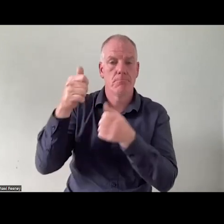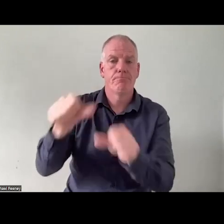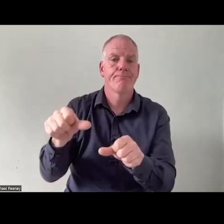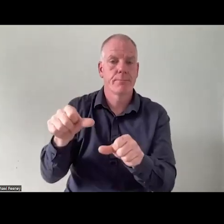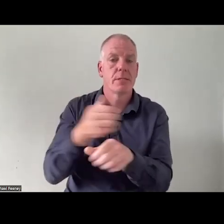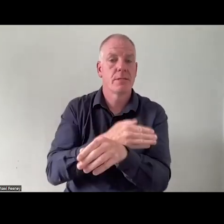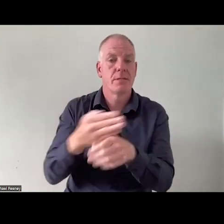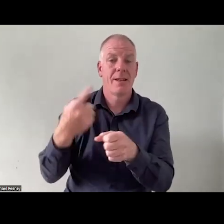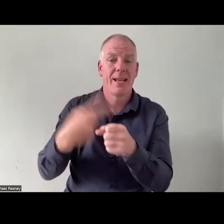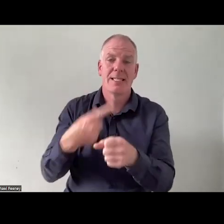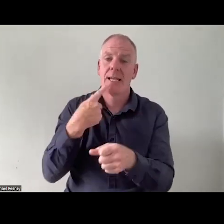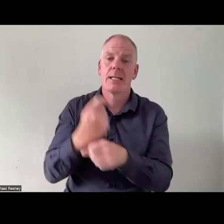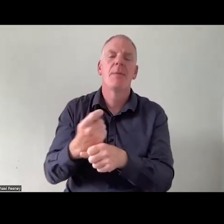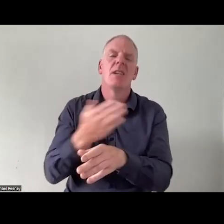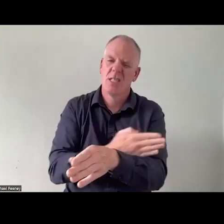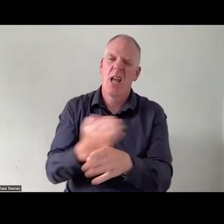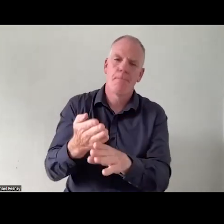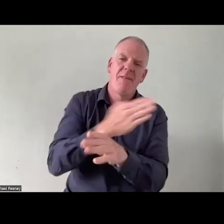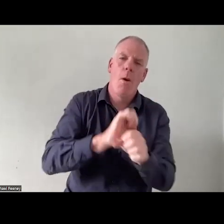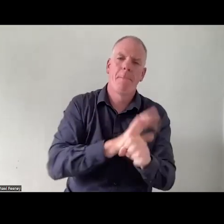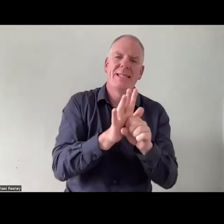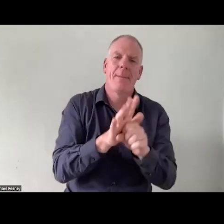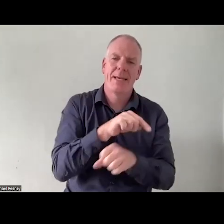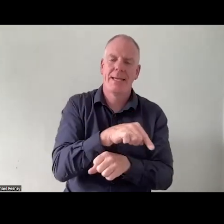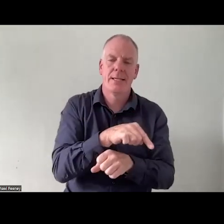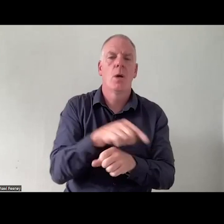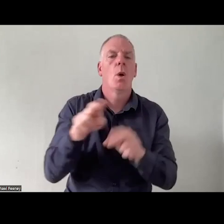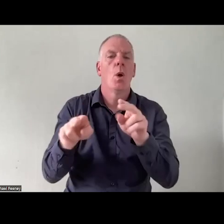because this did start before the pandemic – has been in New York City,